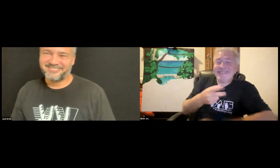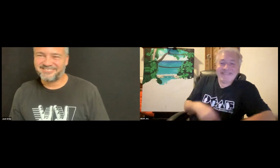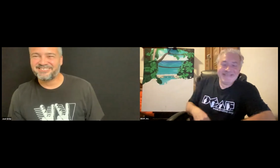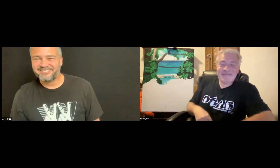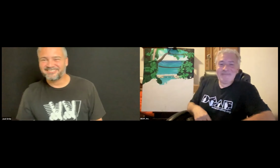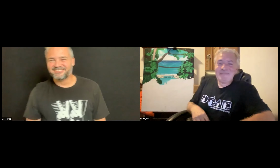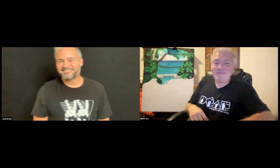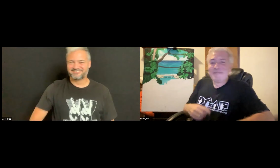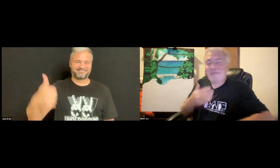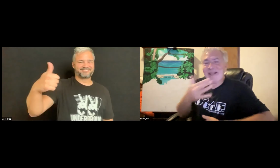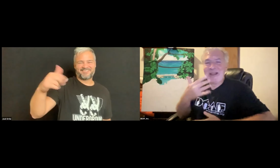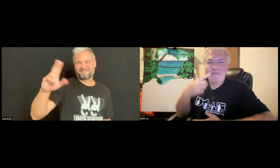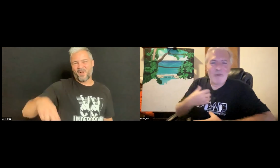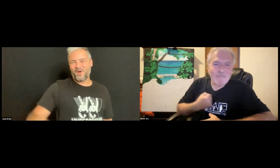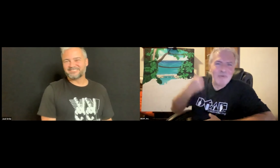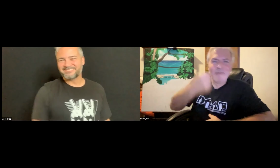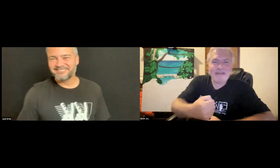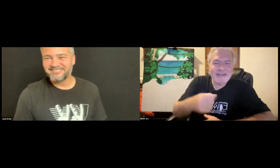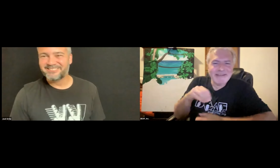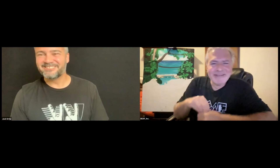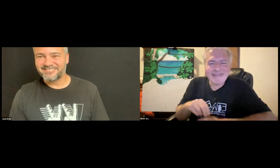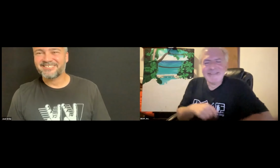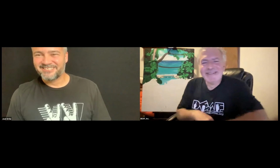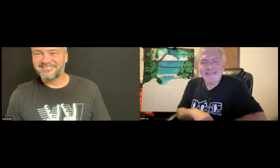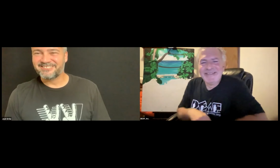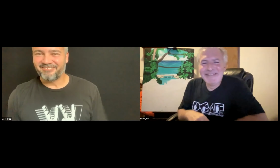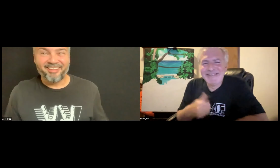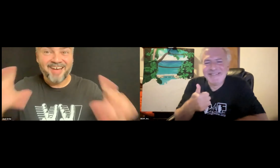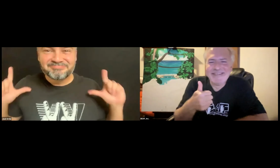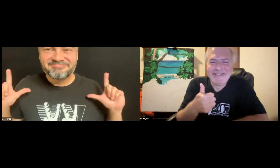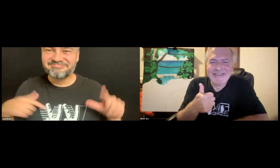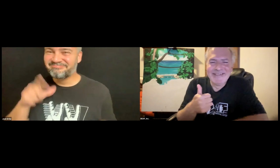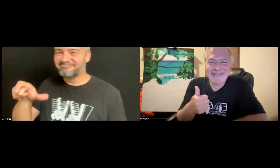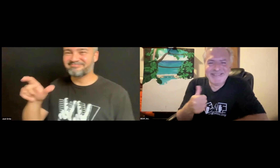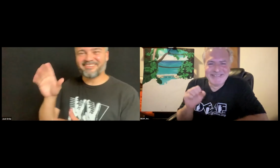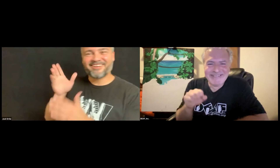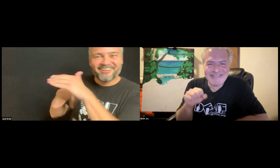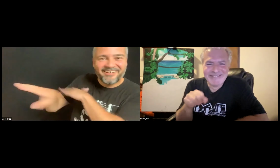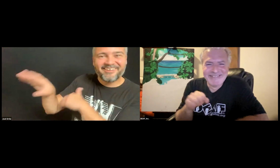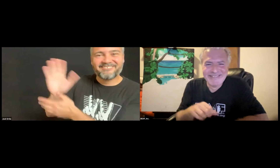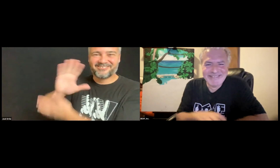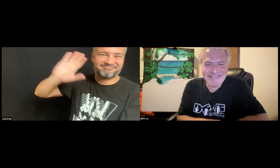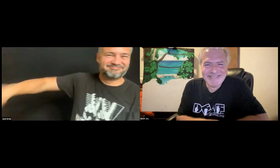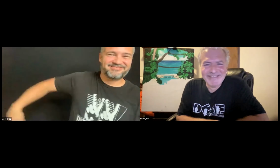That was wonderful. Thank you for kind of pulling us in there. I appreciate that,